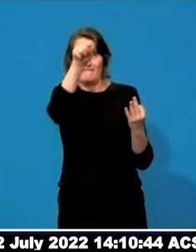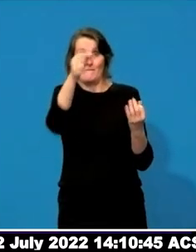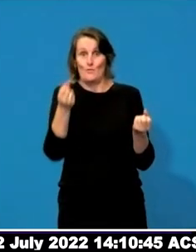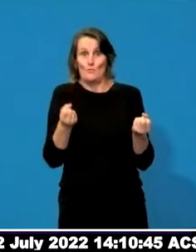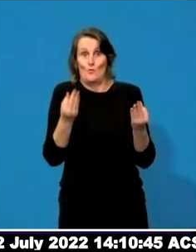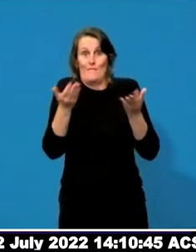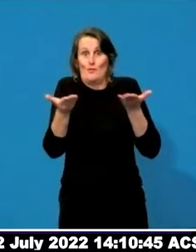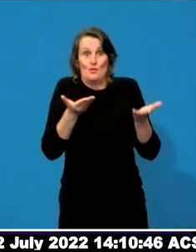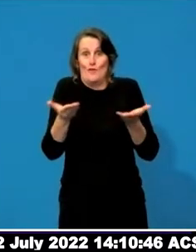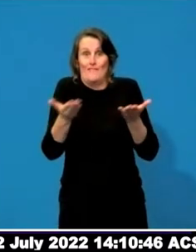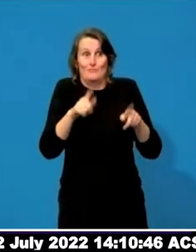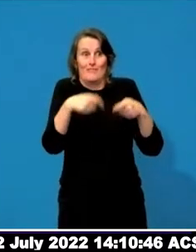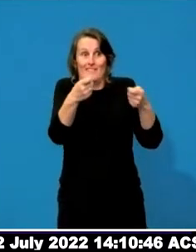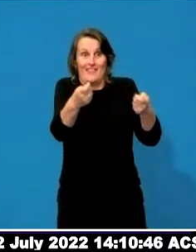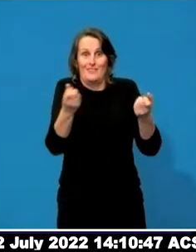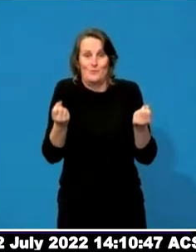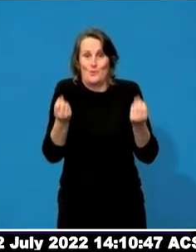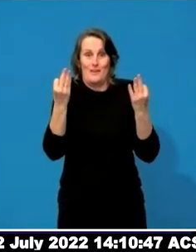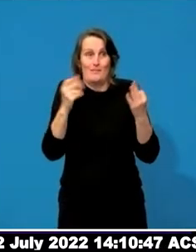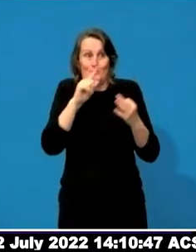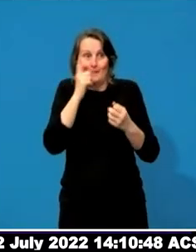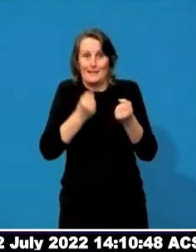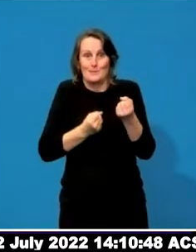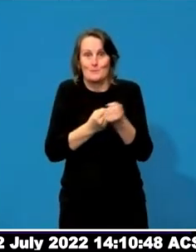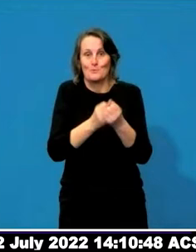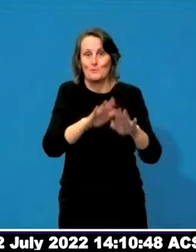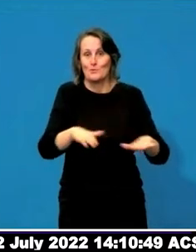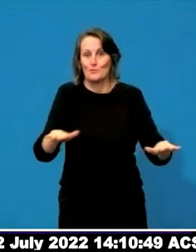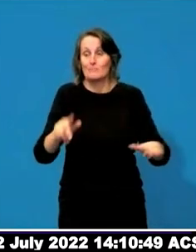to actually provide what was identified in the reports. MS McRAE: That's correct.